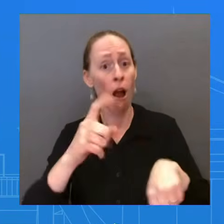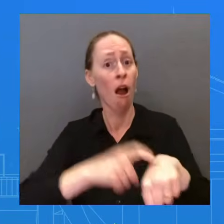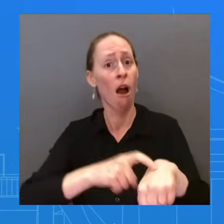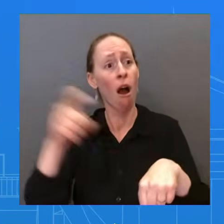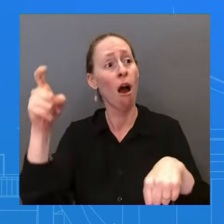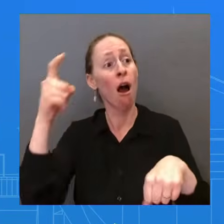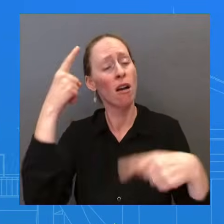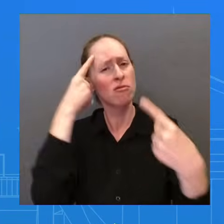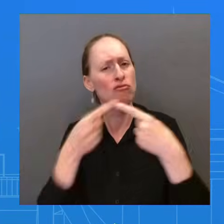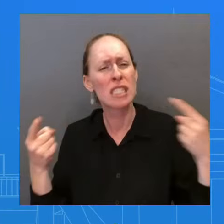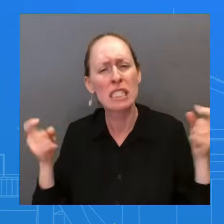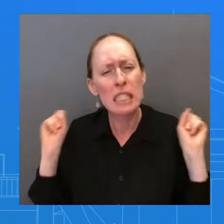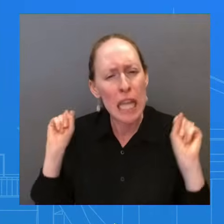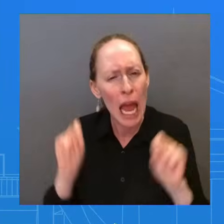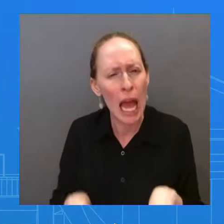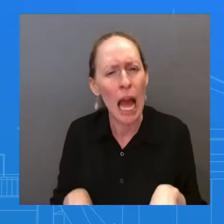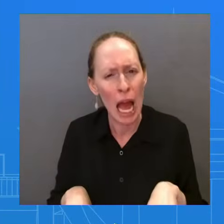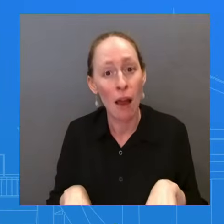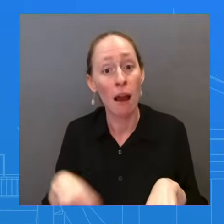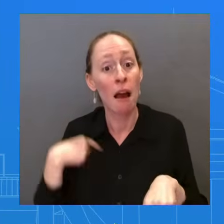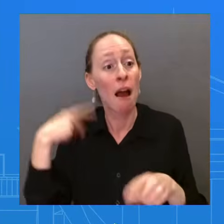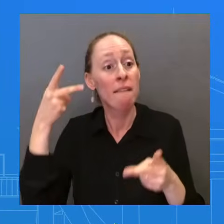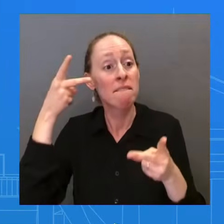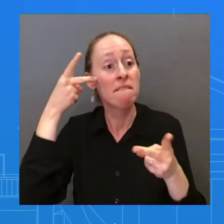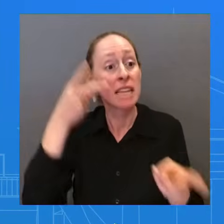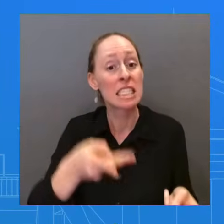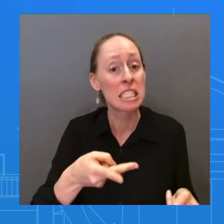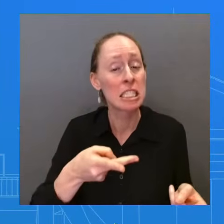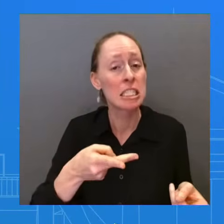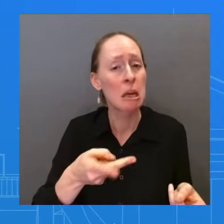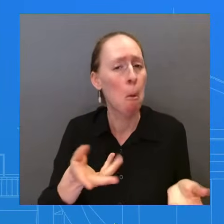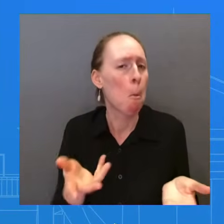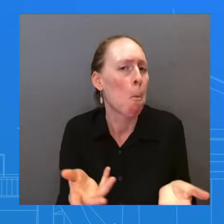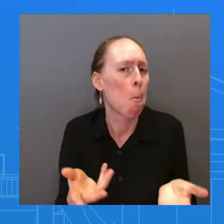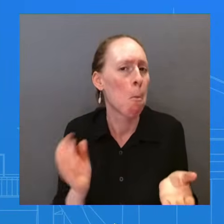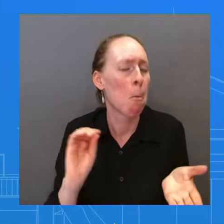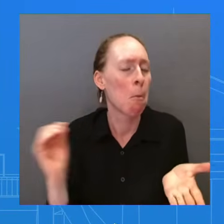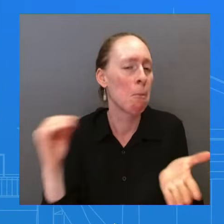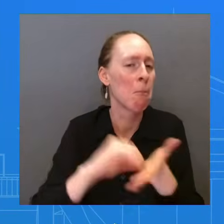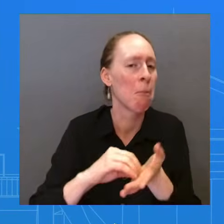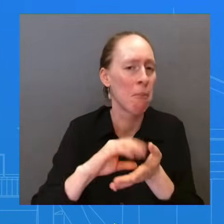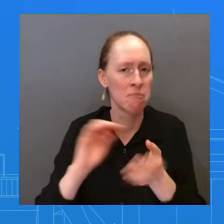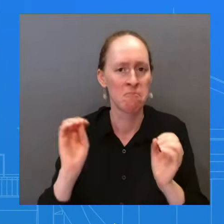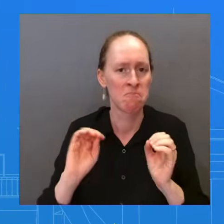on the schedule to speak to right now. Ms. Jean-Pierre: All right, to your left. Go ahead. The Press: Oh, thank you. Thank you, John.